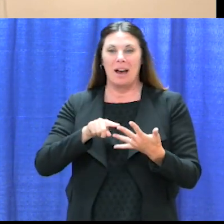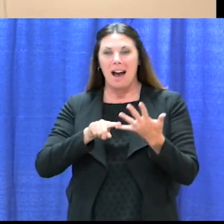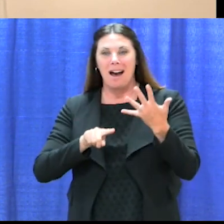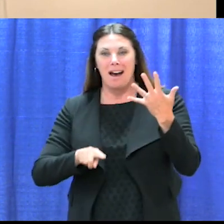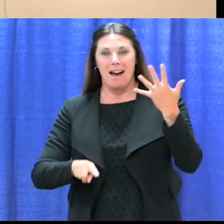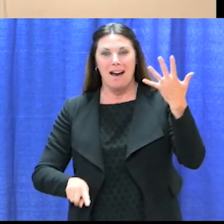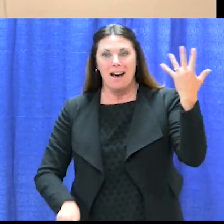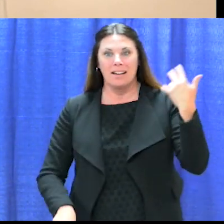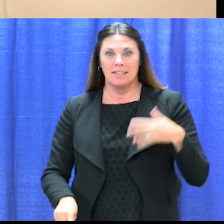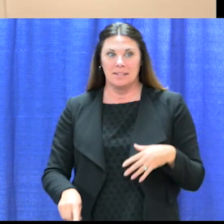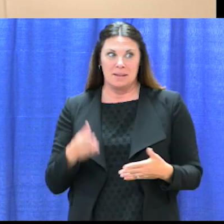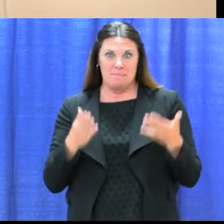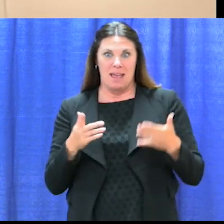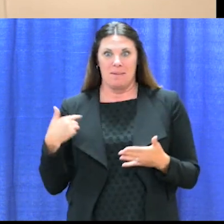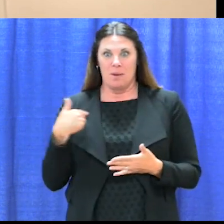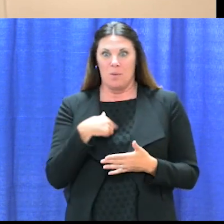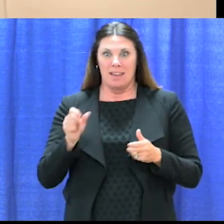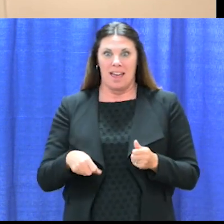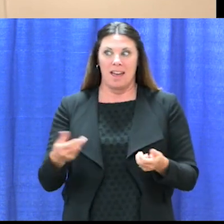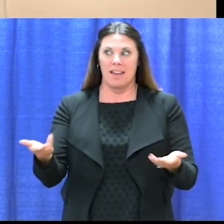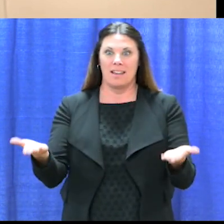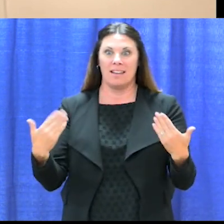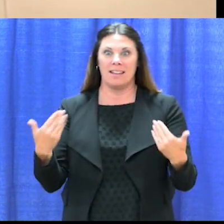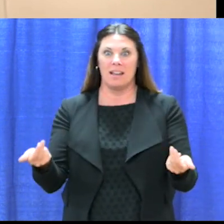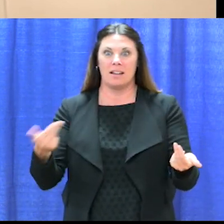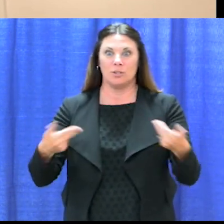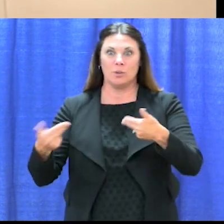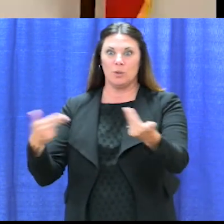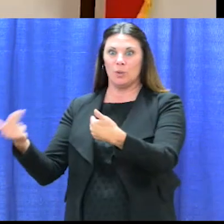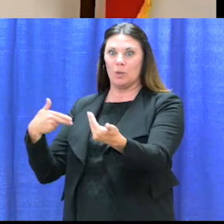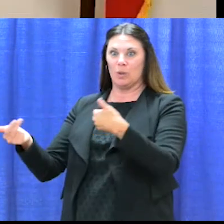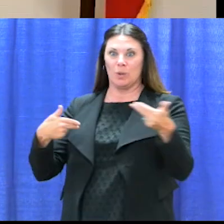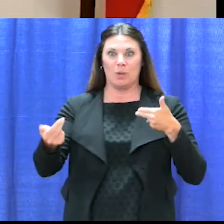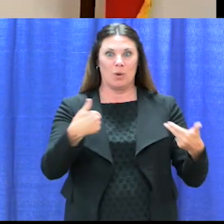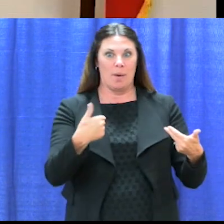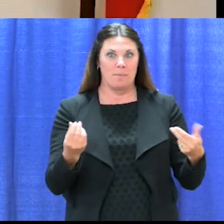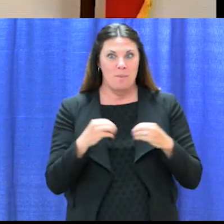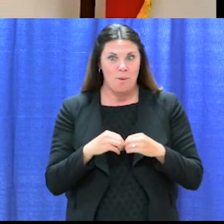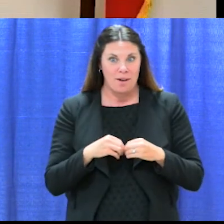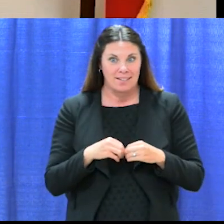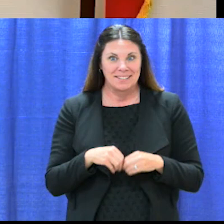have a broader tent that might even be more effective just as a recommendation. [Thurmond speaking] We agree and we accept your amendment.